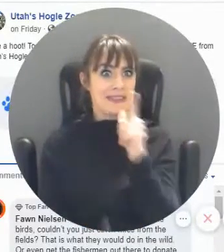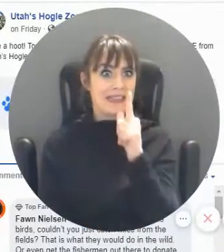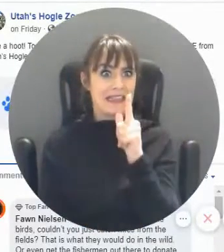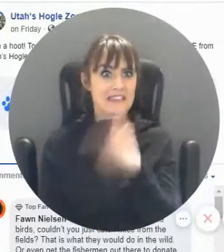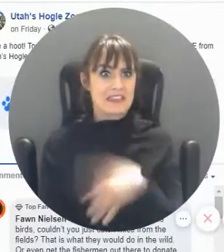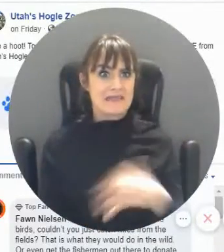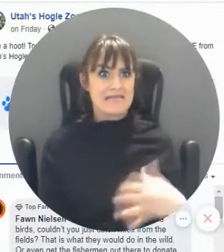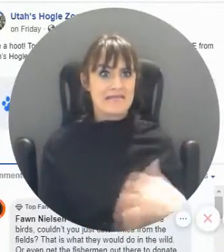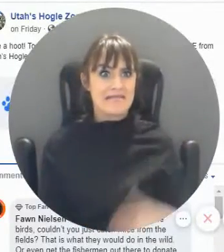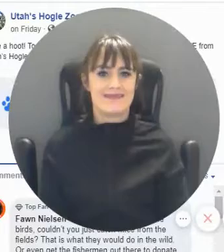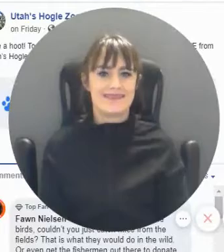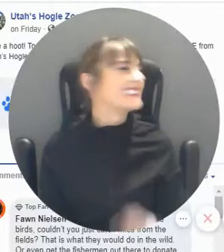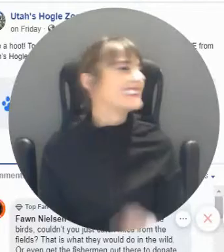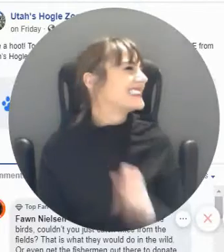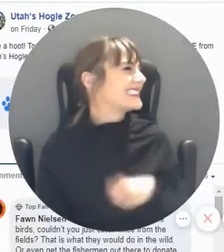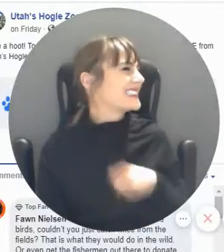Autumn: Yeah, sorry about that you guys!